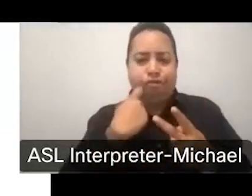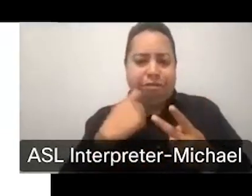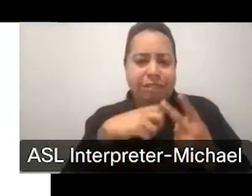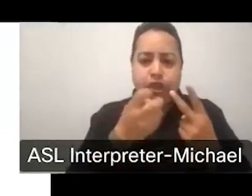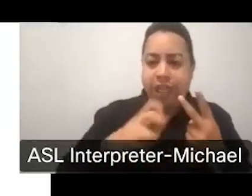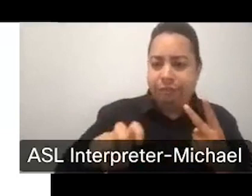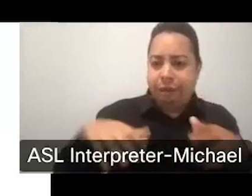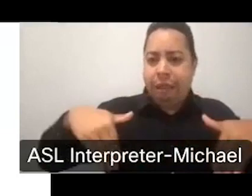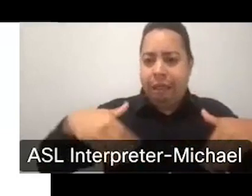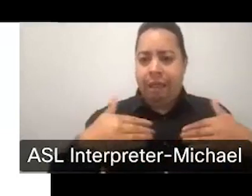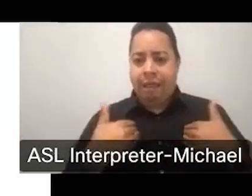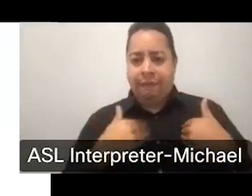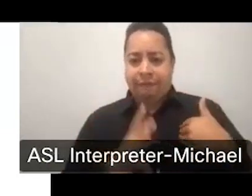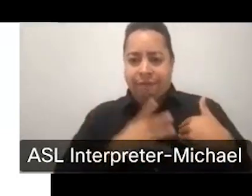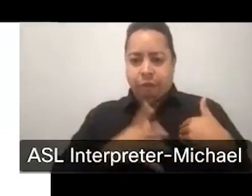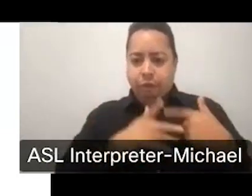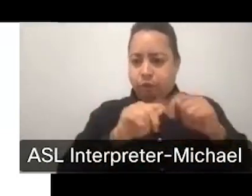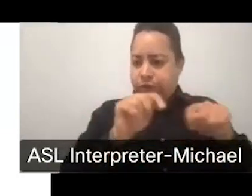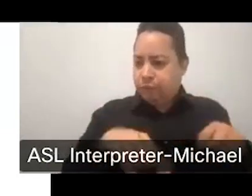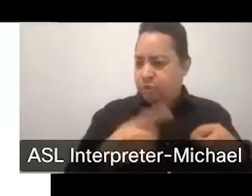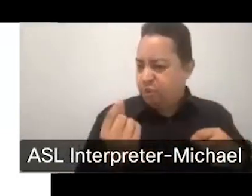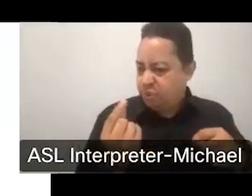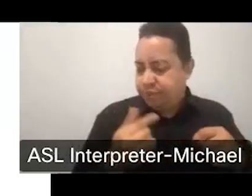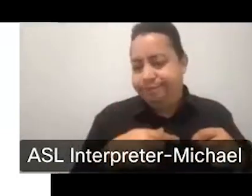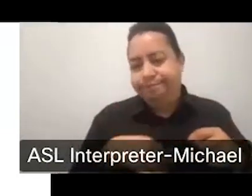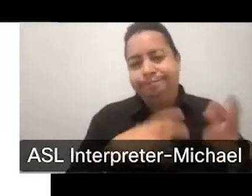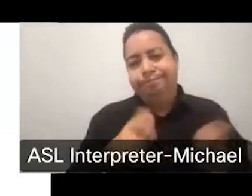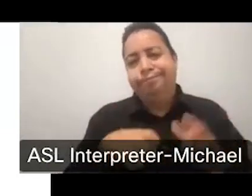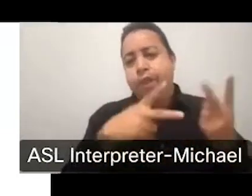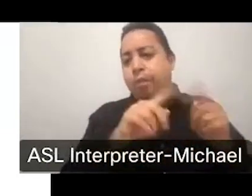or unofficial transcript, you should upload a transcript from the last school that you